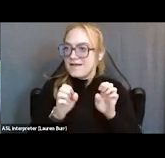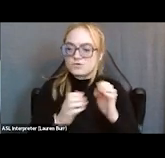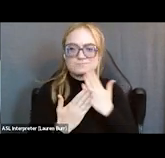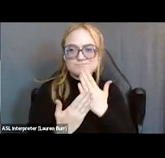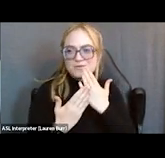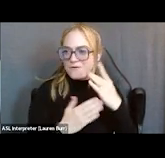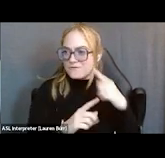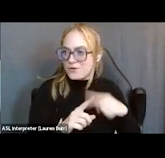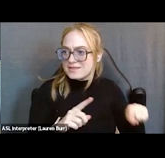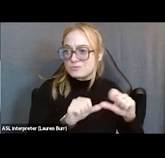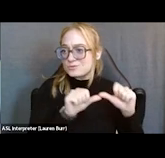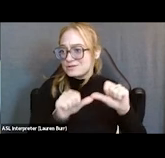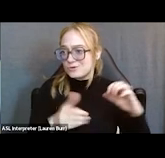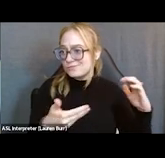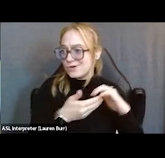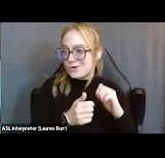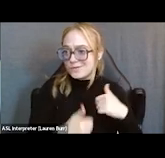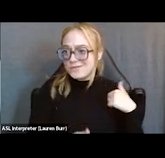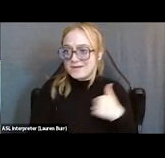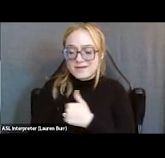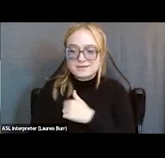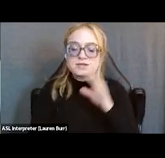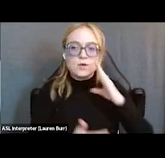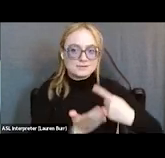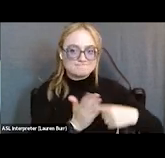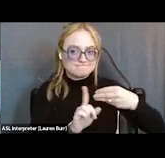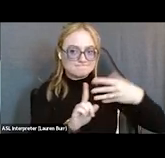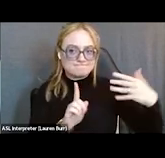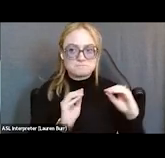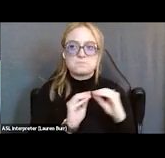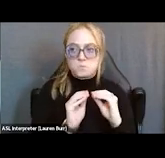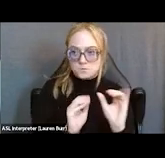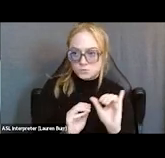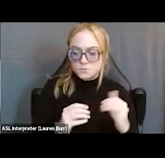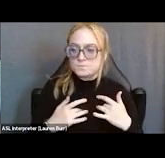to just work with us on. And we're gonna talk a little bit about that sort of what's happened in Virginia